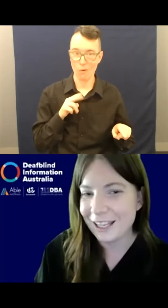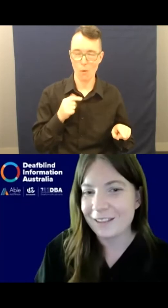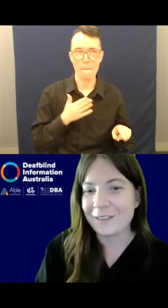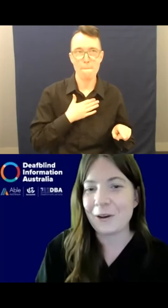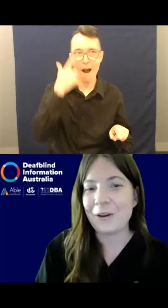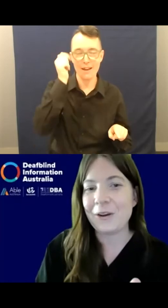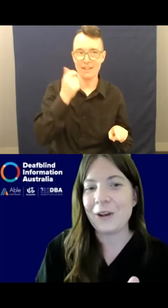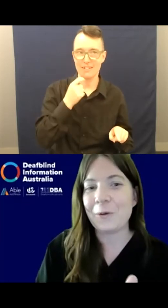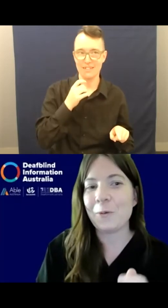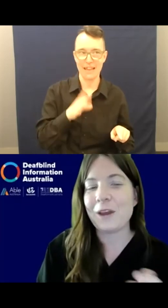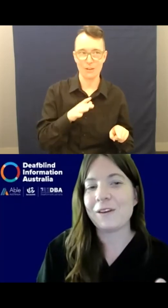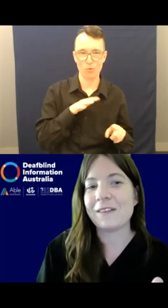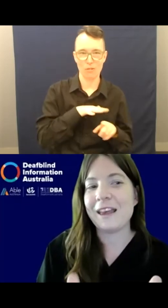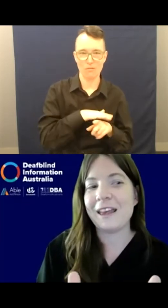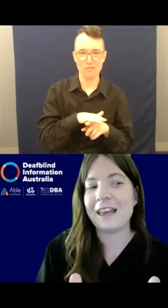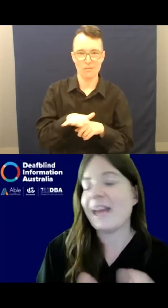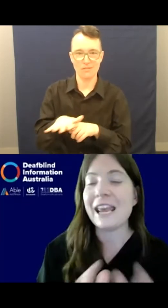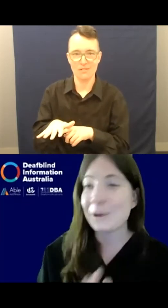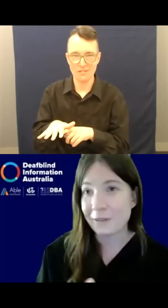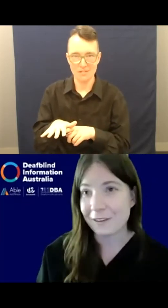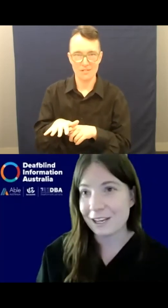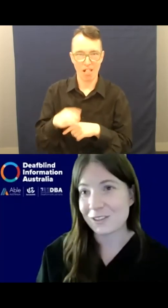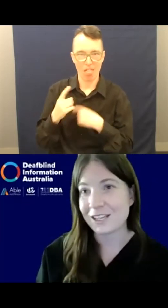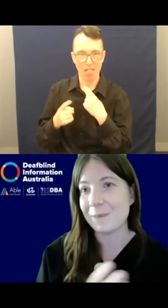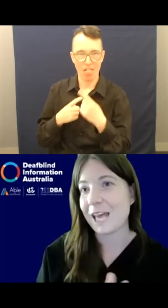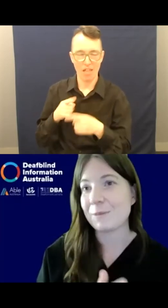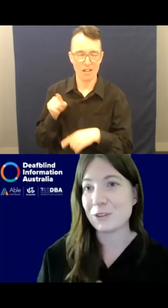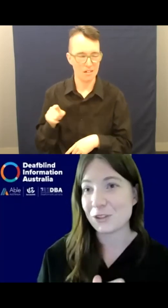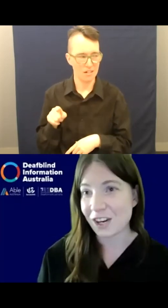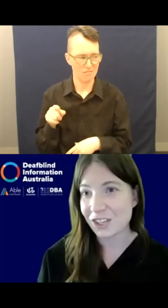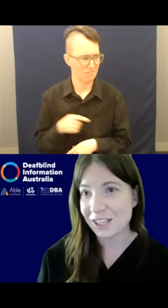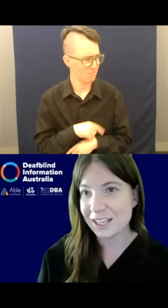So whereas, and he wasn't interested, it became too structured.